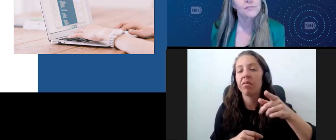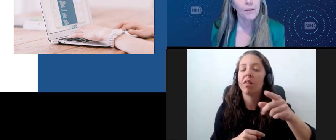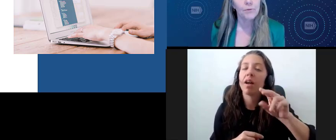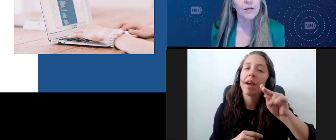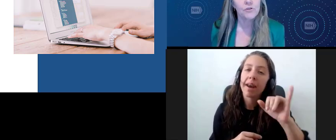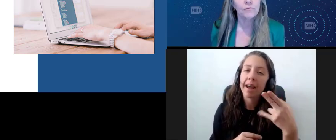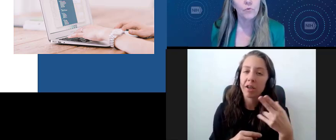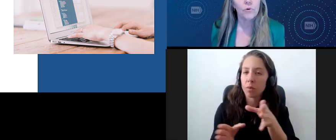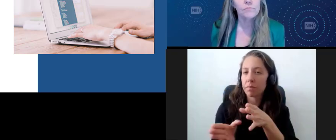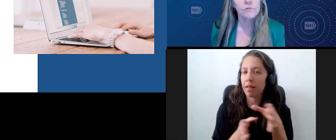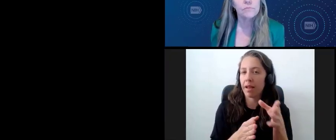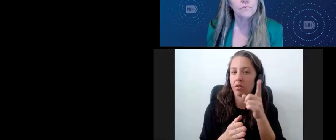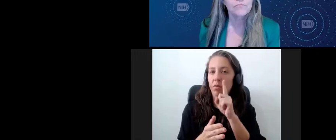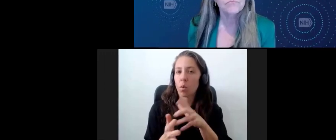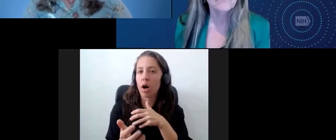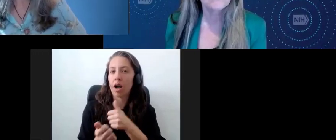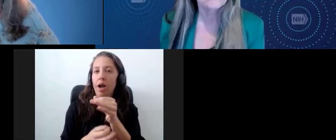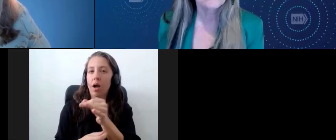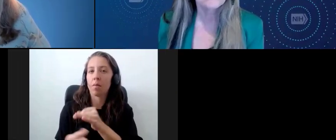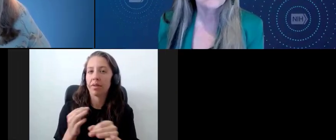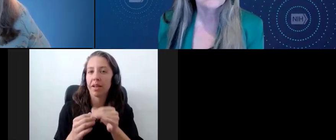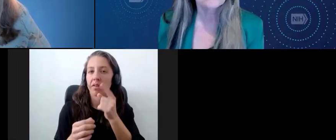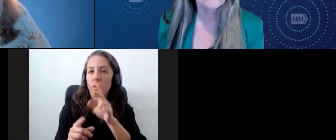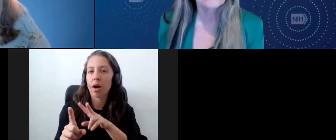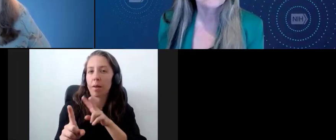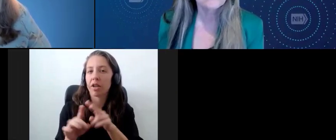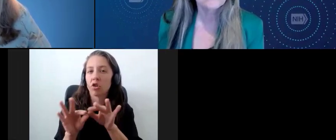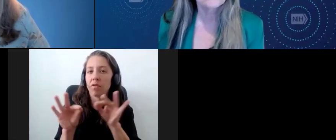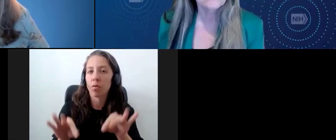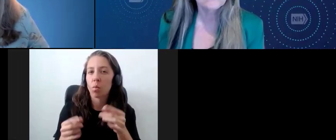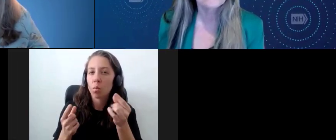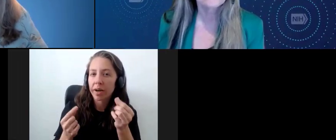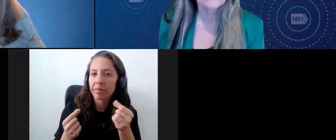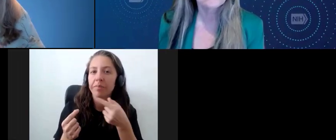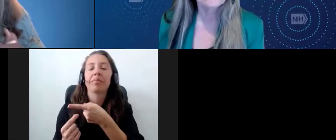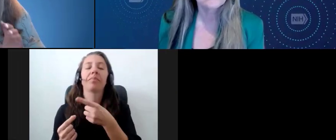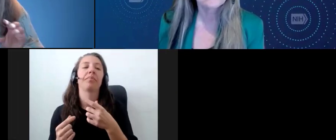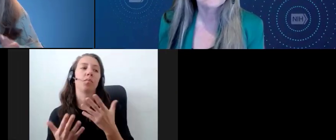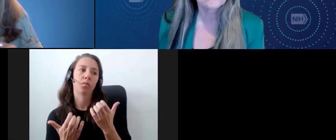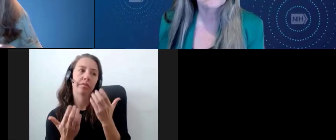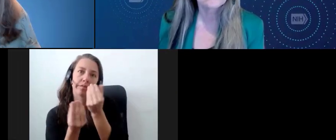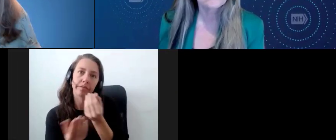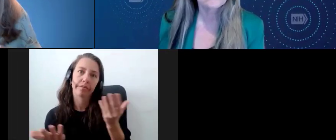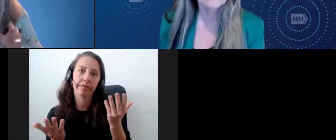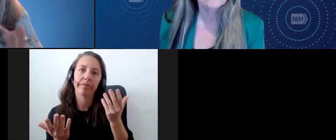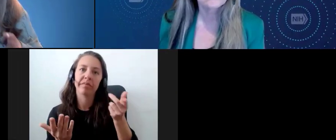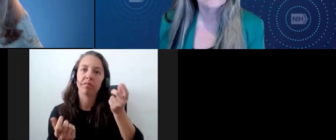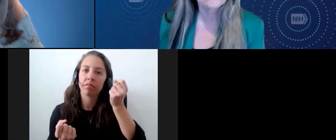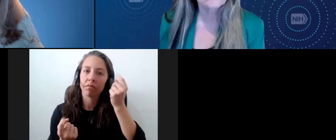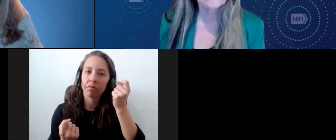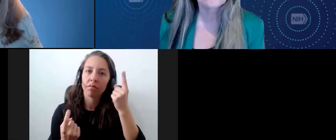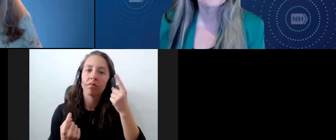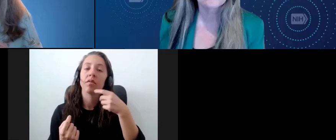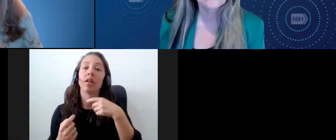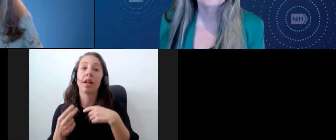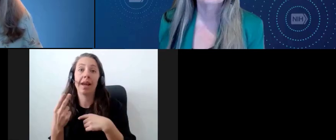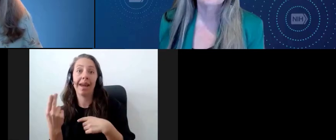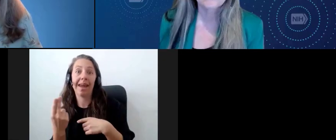to its application forms? Megan Columbus Well, the community should understand that NIH is transitioning from FORMS-H to FORMS-I,